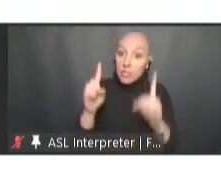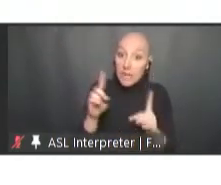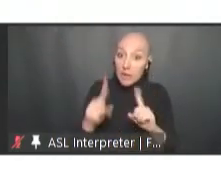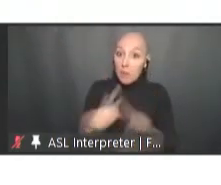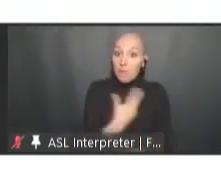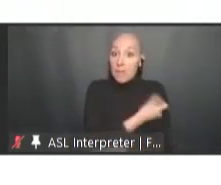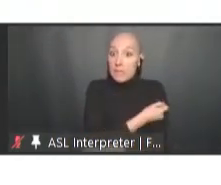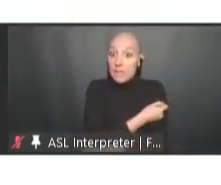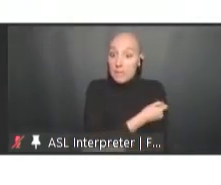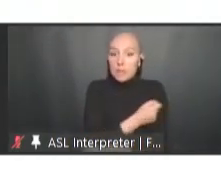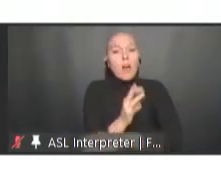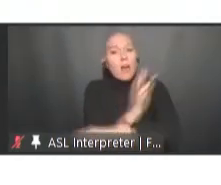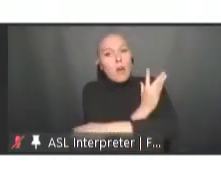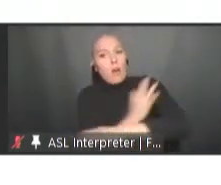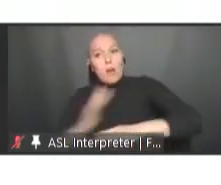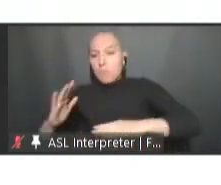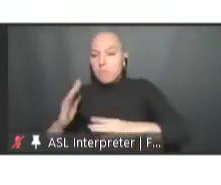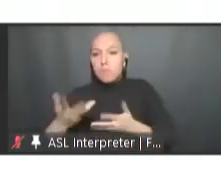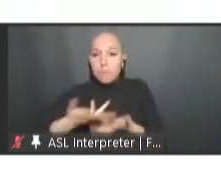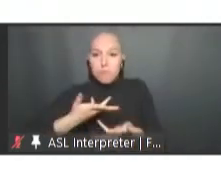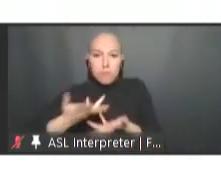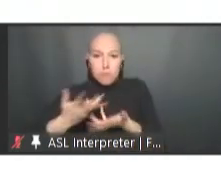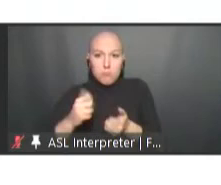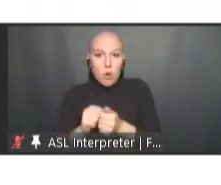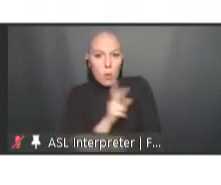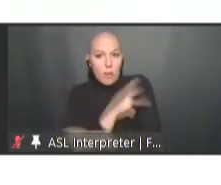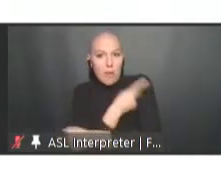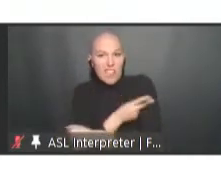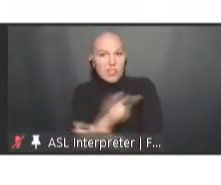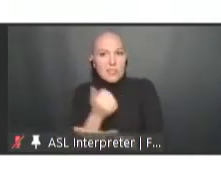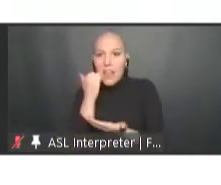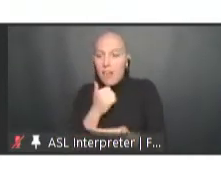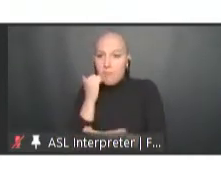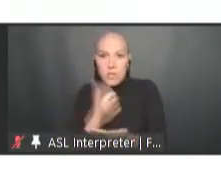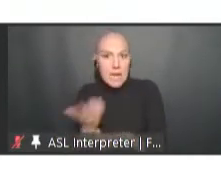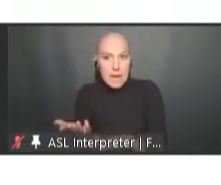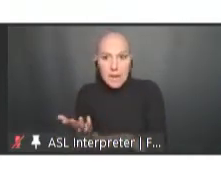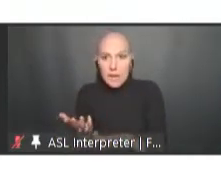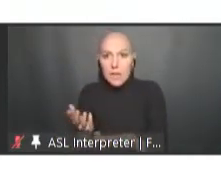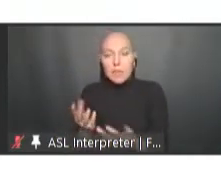to interact with our patients on a day to day basis. Next slide, please.